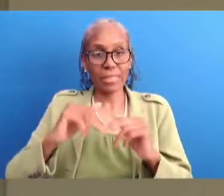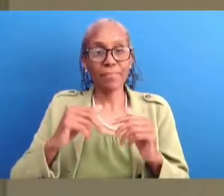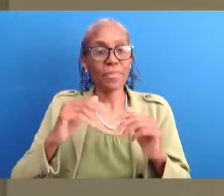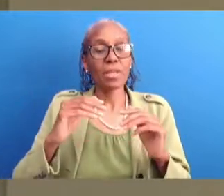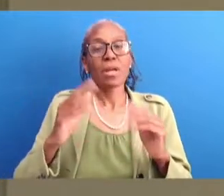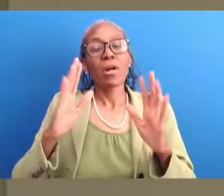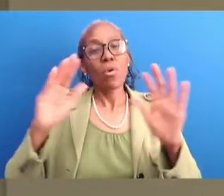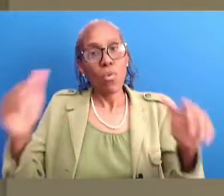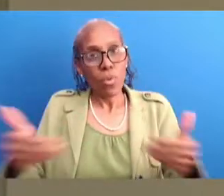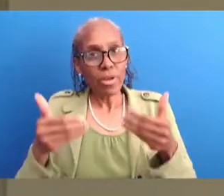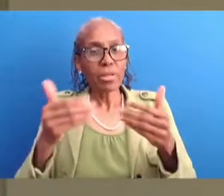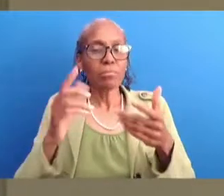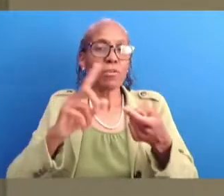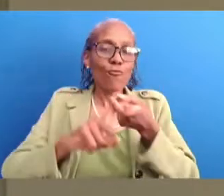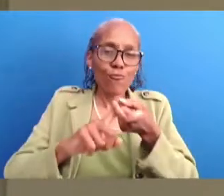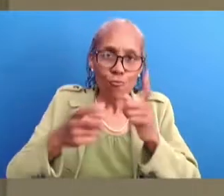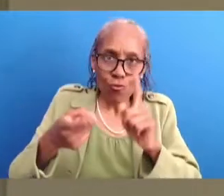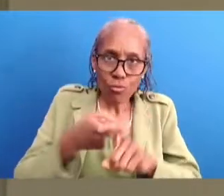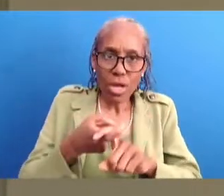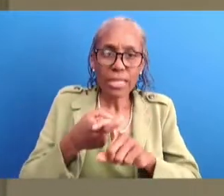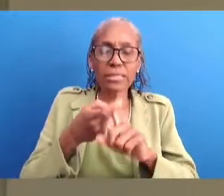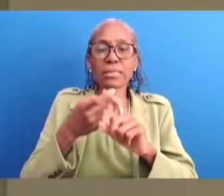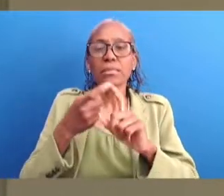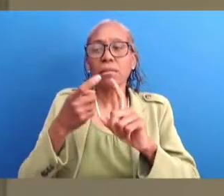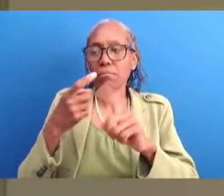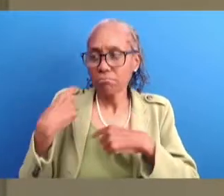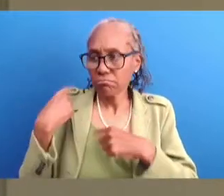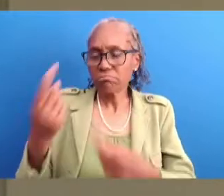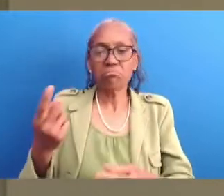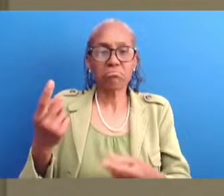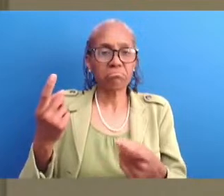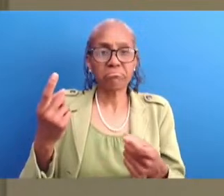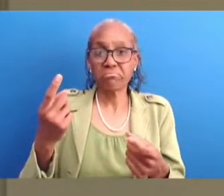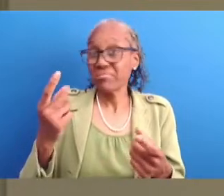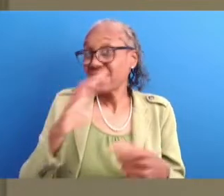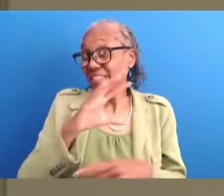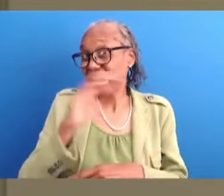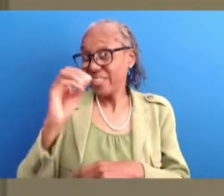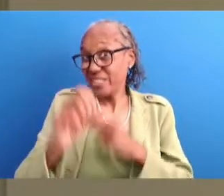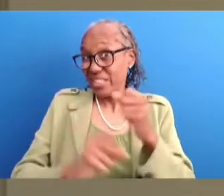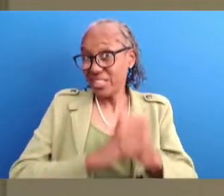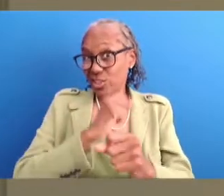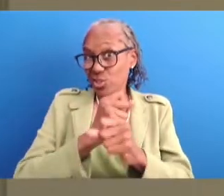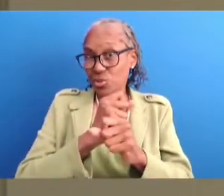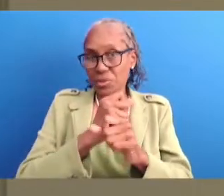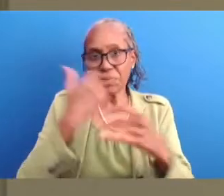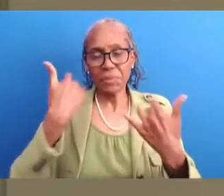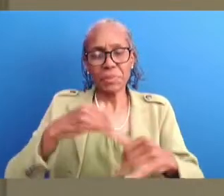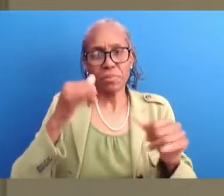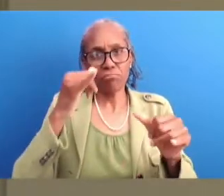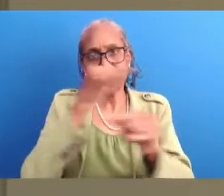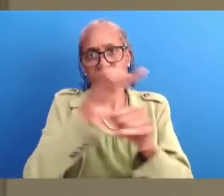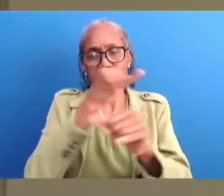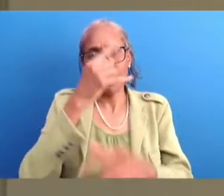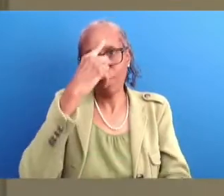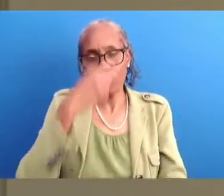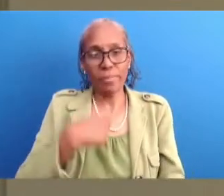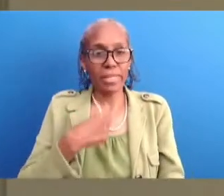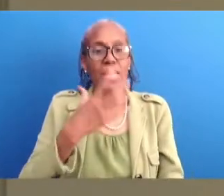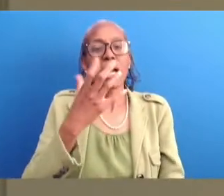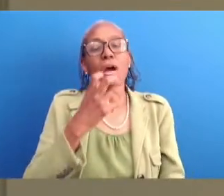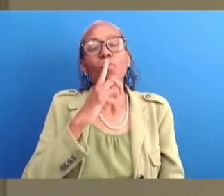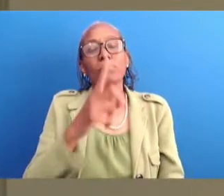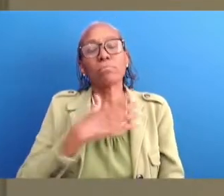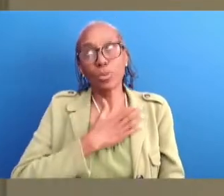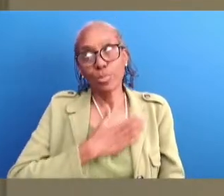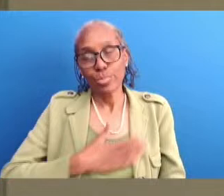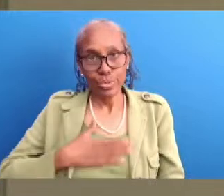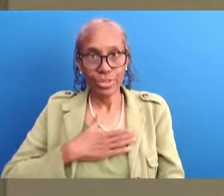AND THE WELCOMING, THE